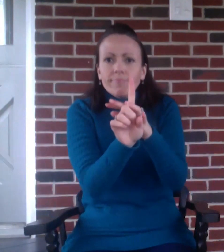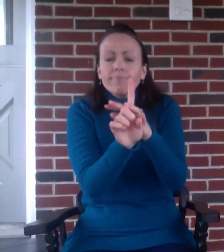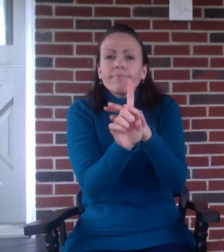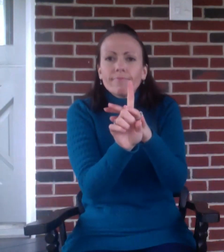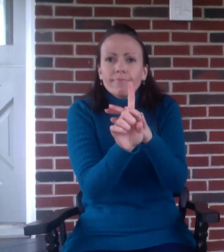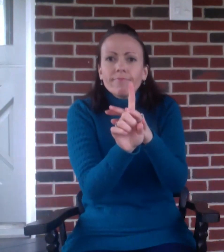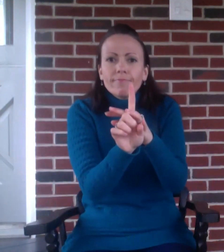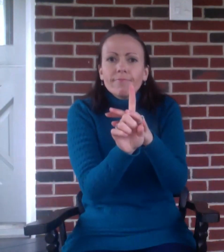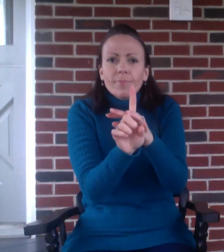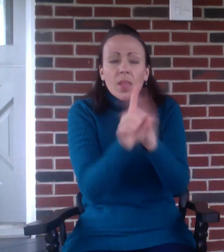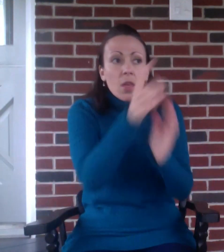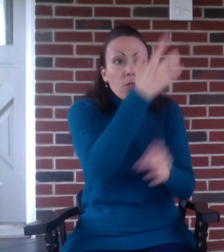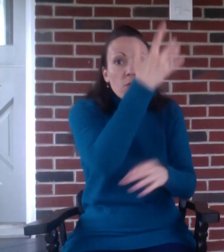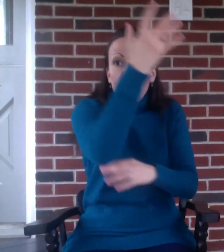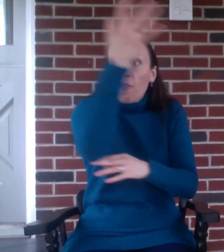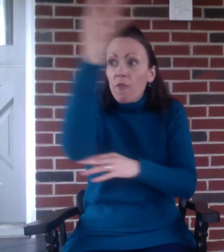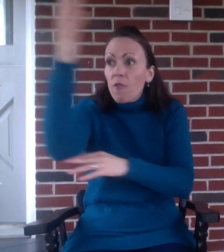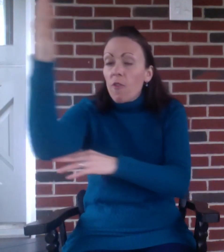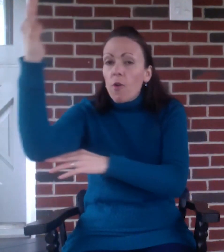A forest made of tin.